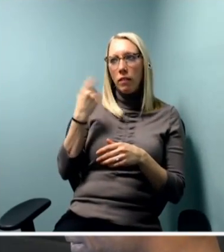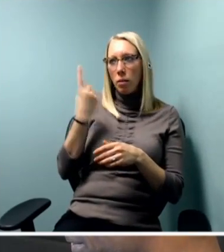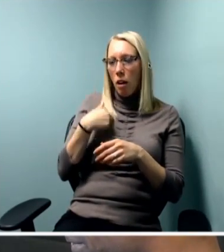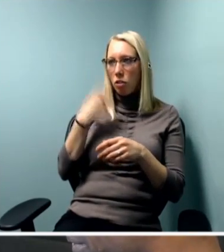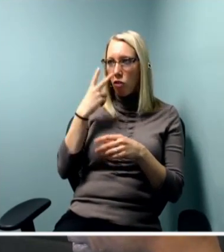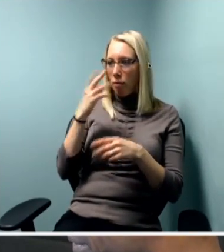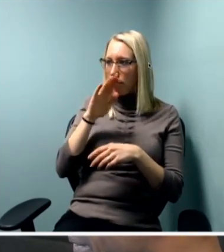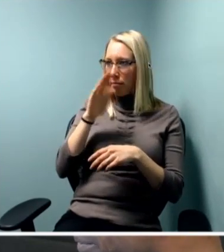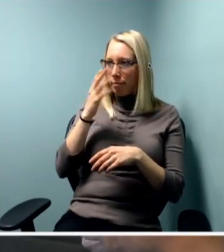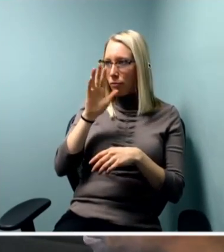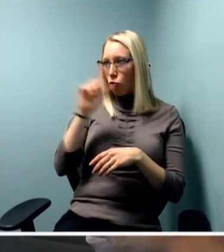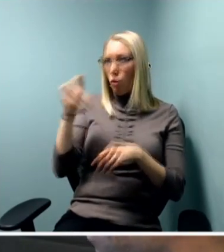you were trying to do--